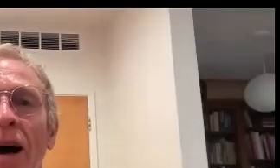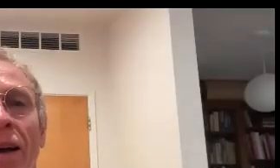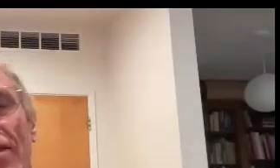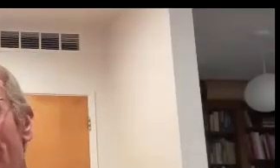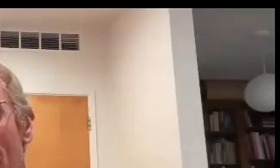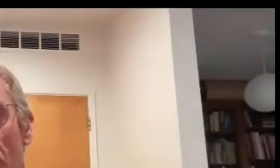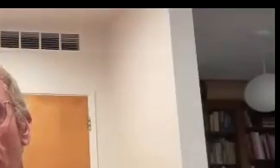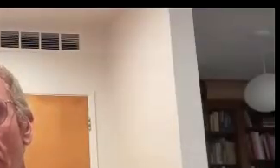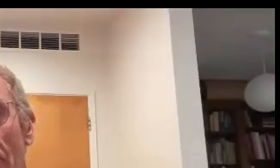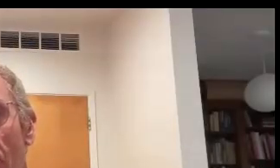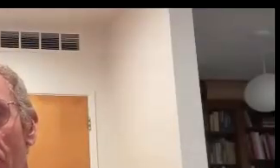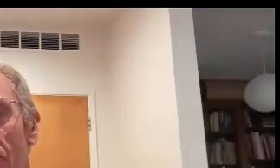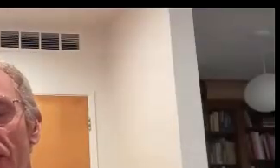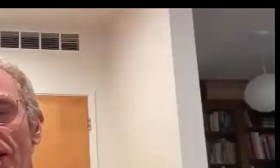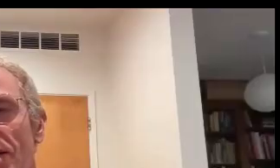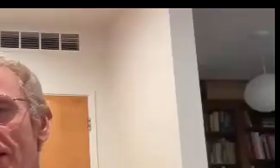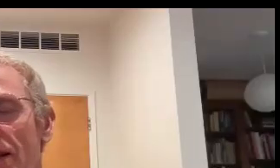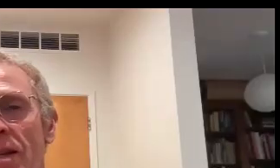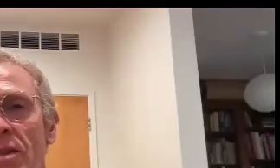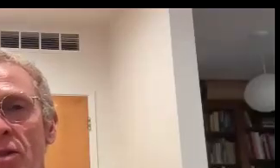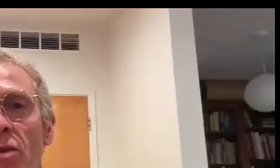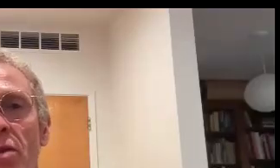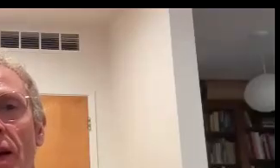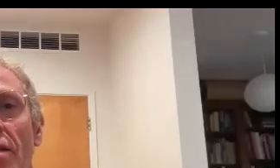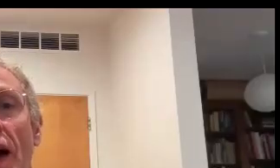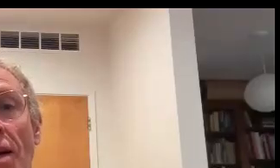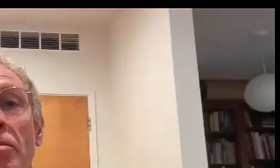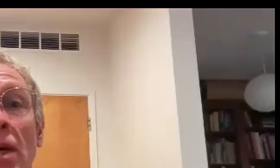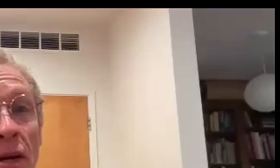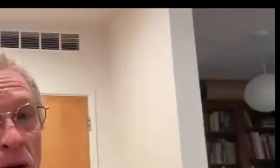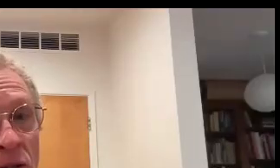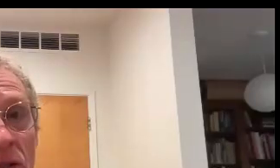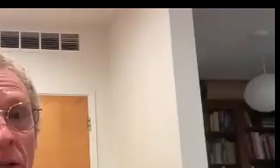I have the same issue where I don't see that students have asked me a question